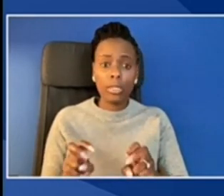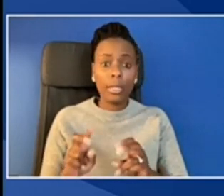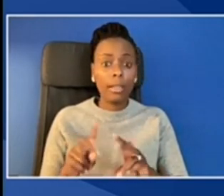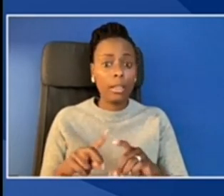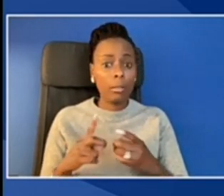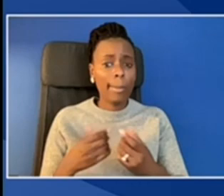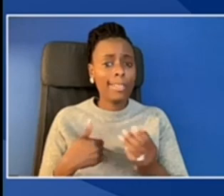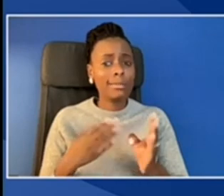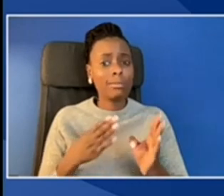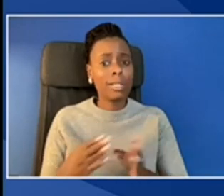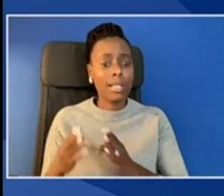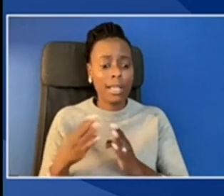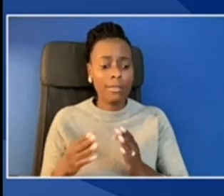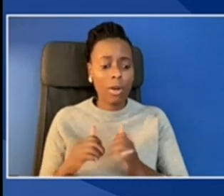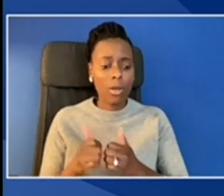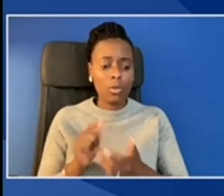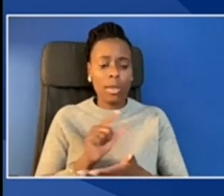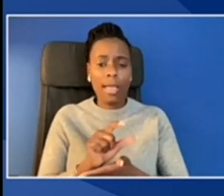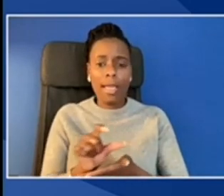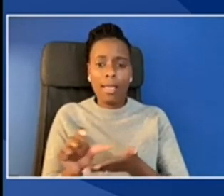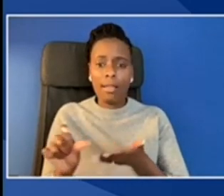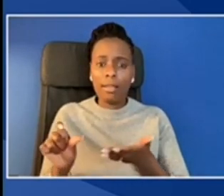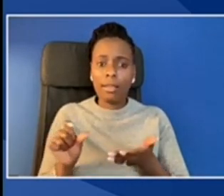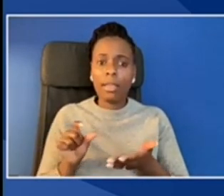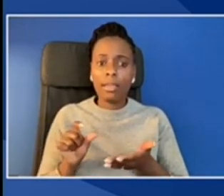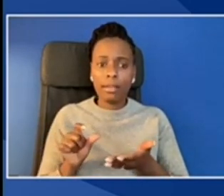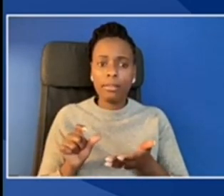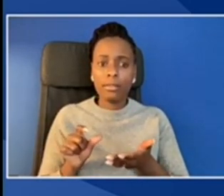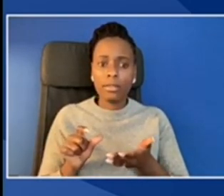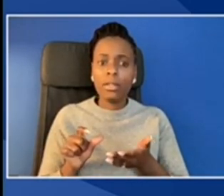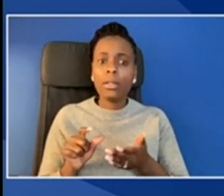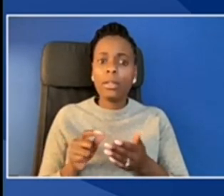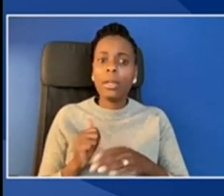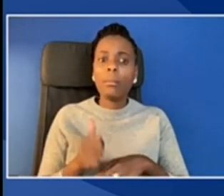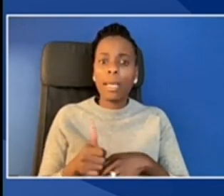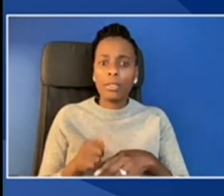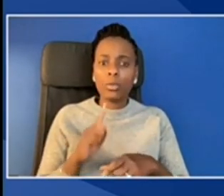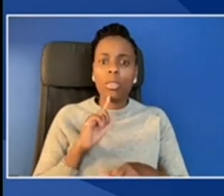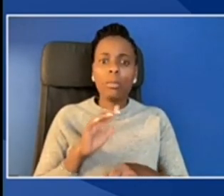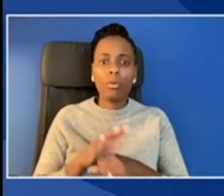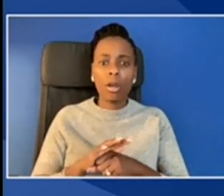appropriately to deliver on that promise. And absent those additional resources and